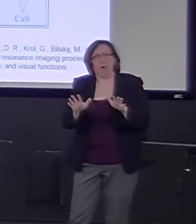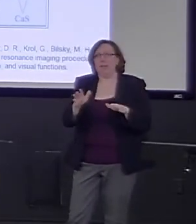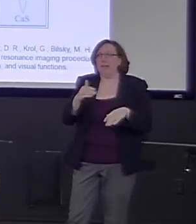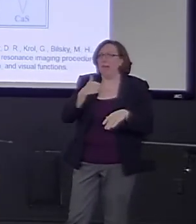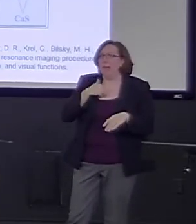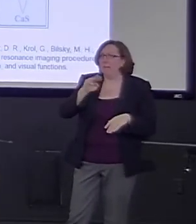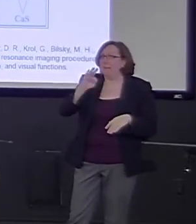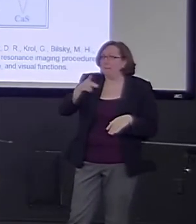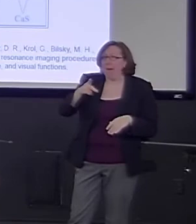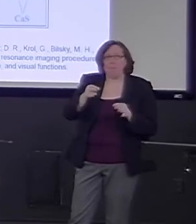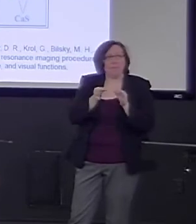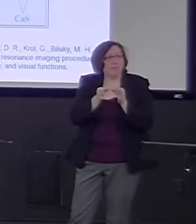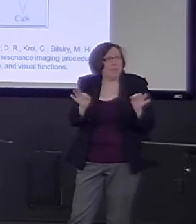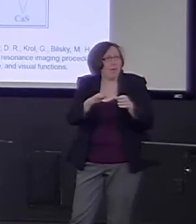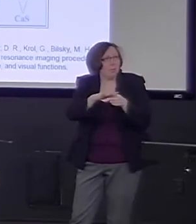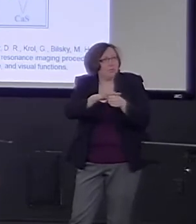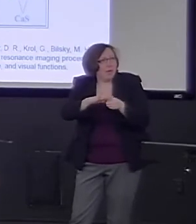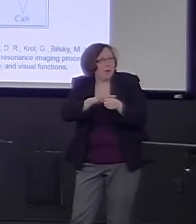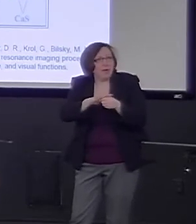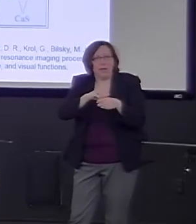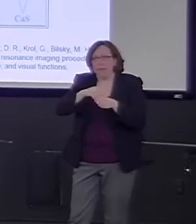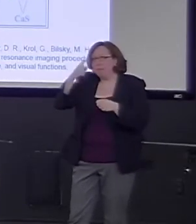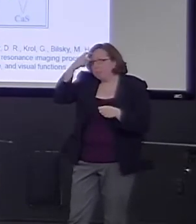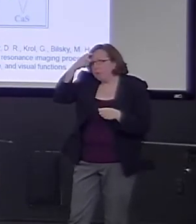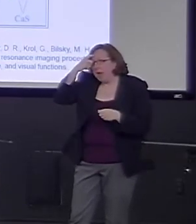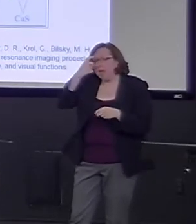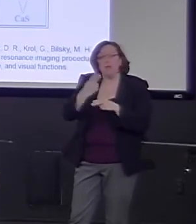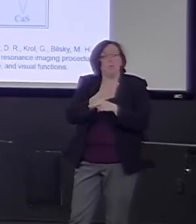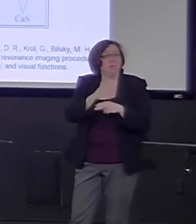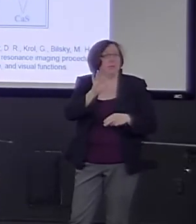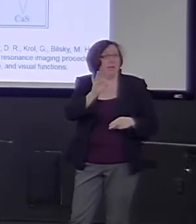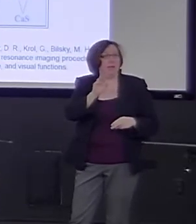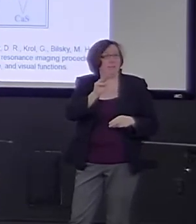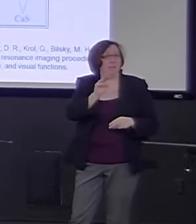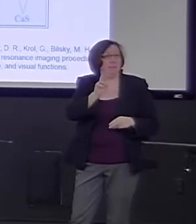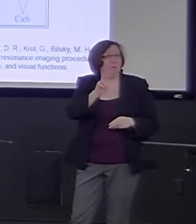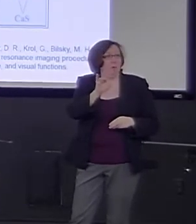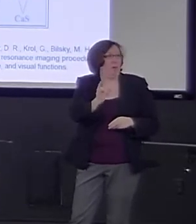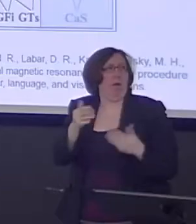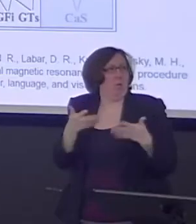using functional MRI for neurosurgical planning. So on single subjects,